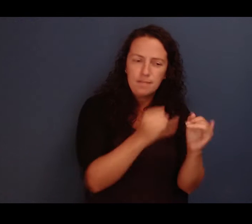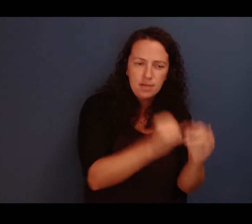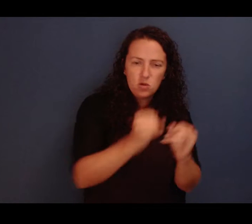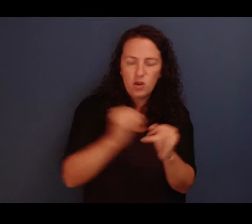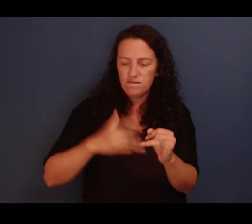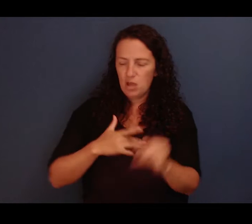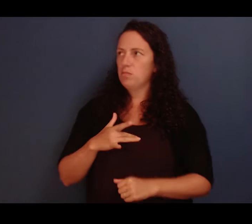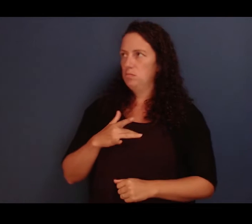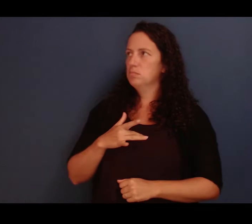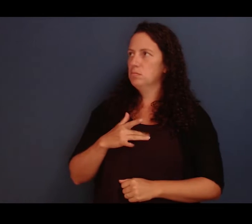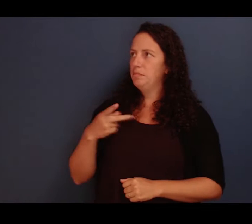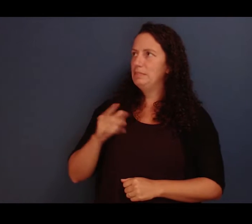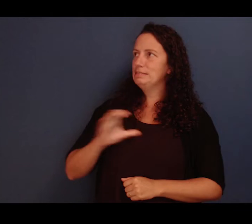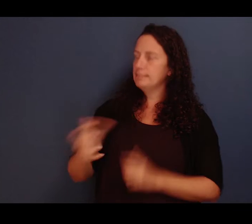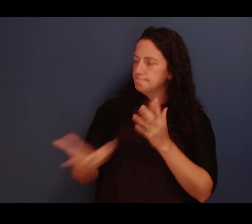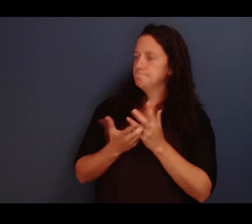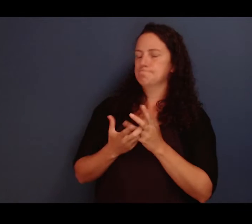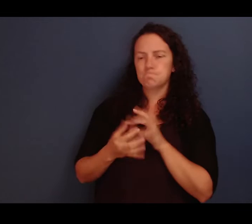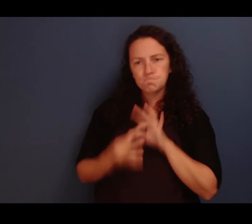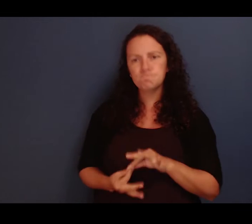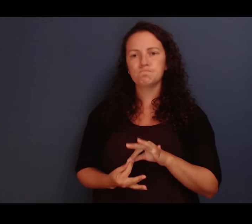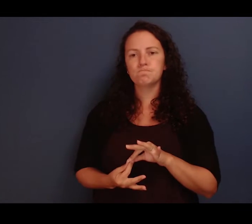that PCC is for them and they belong.